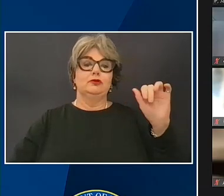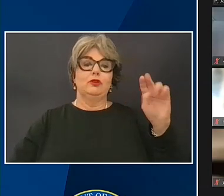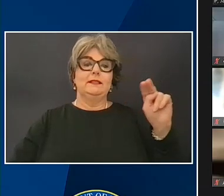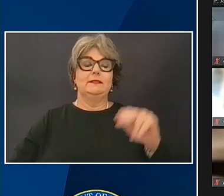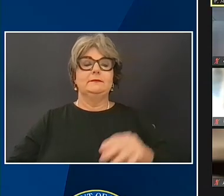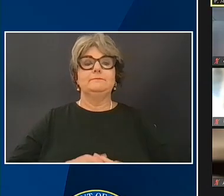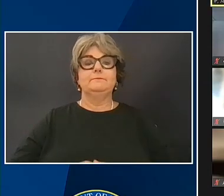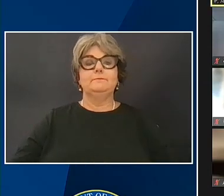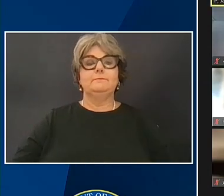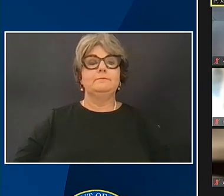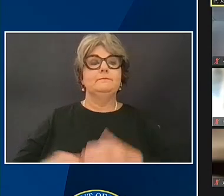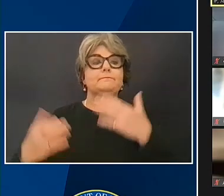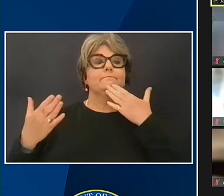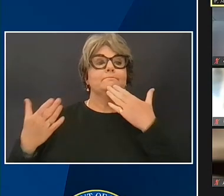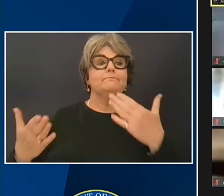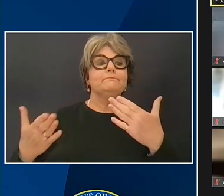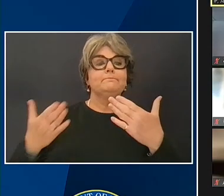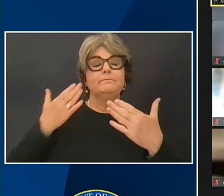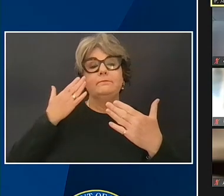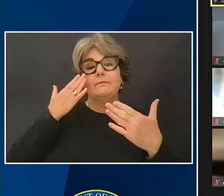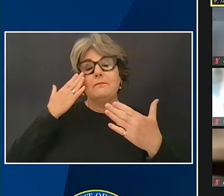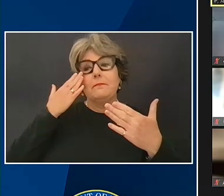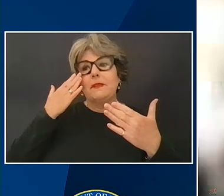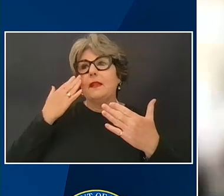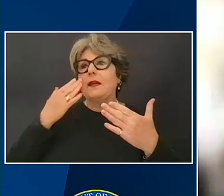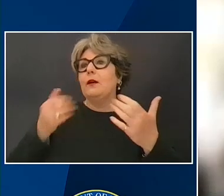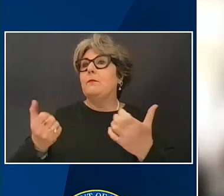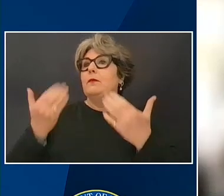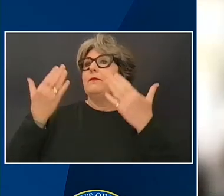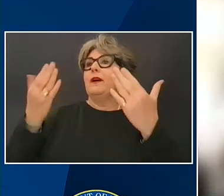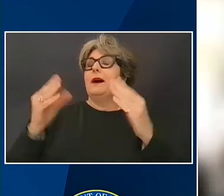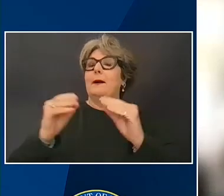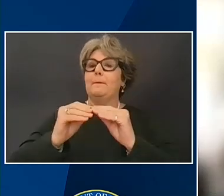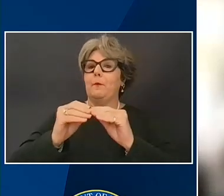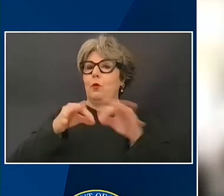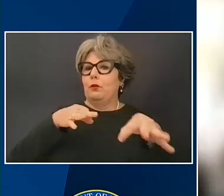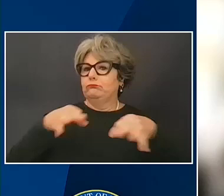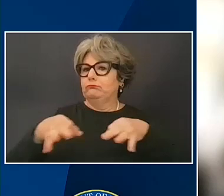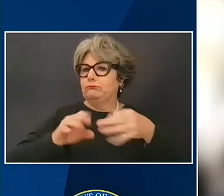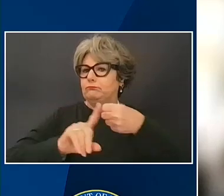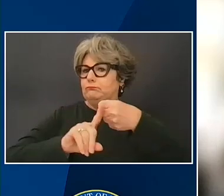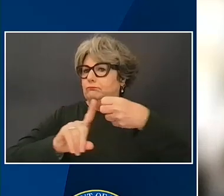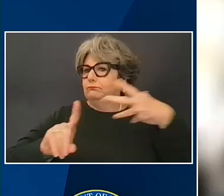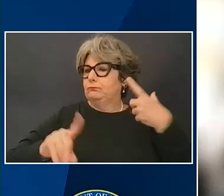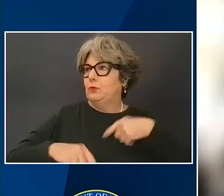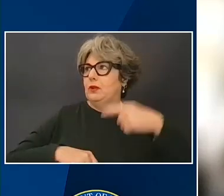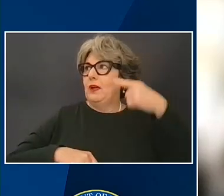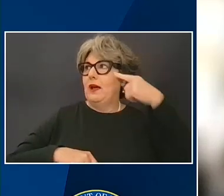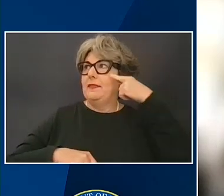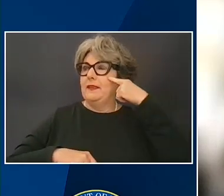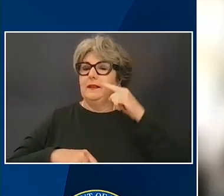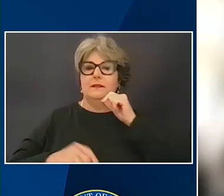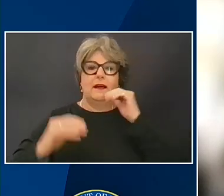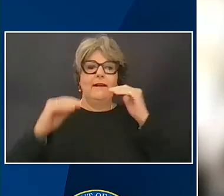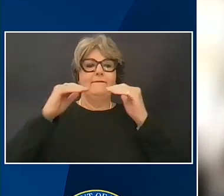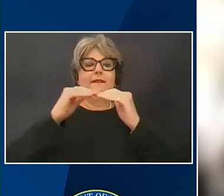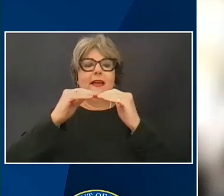Thank you. So I just wanted to provide a little more context about what I think is unclear about the language. So financial aid is